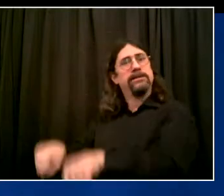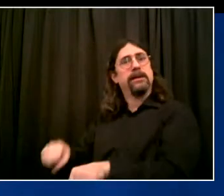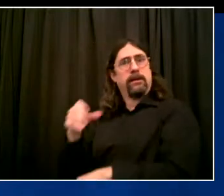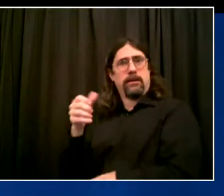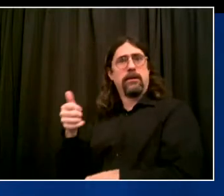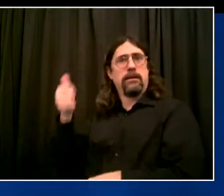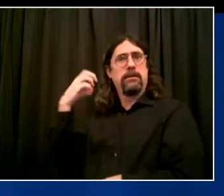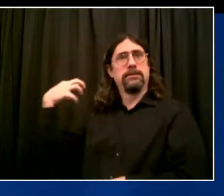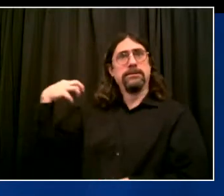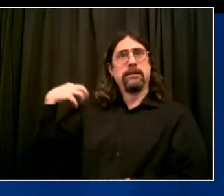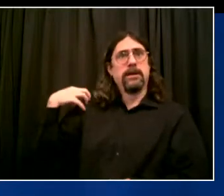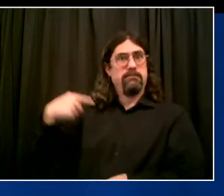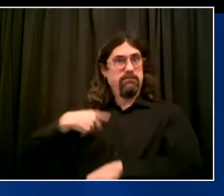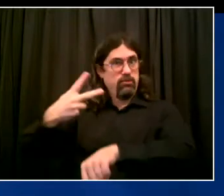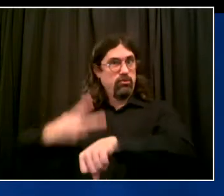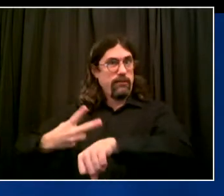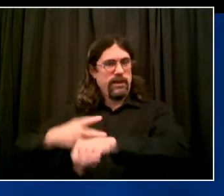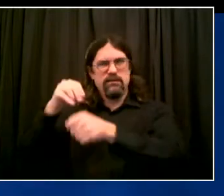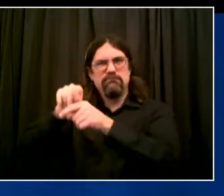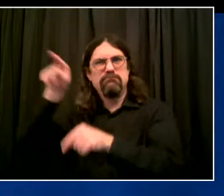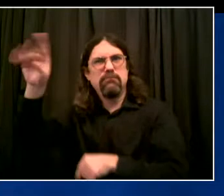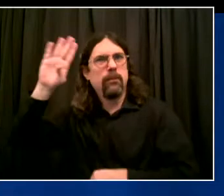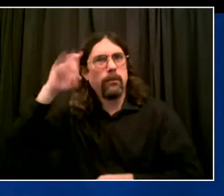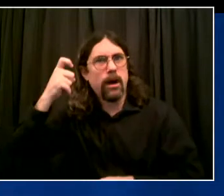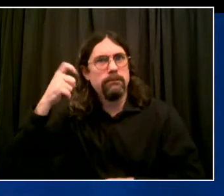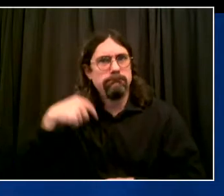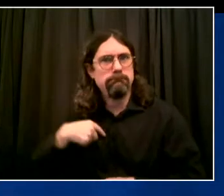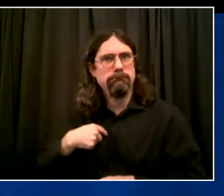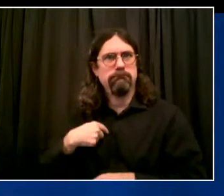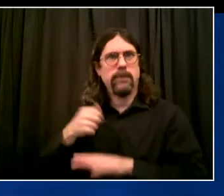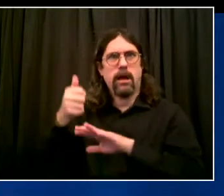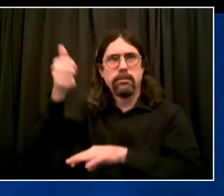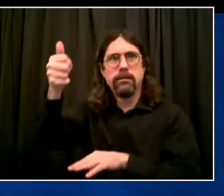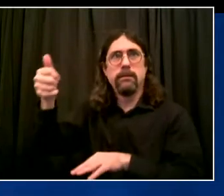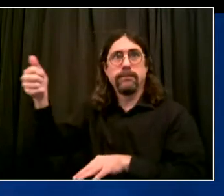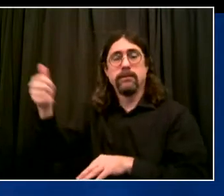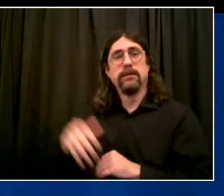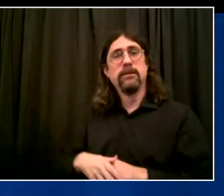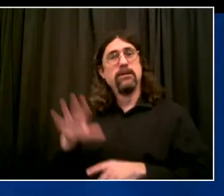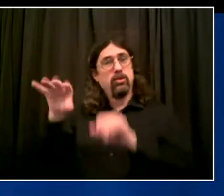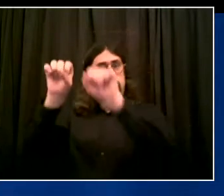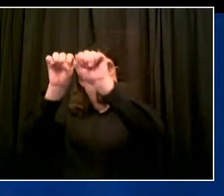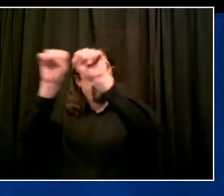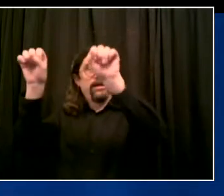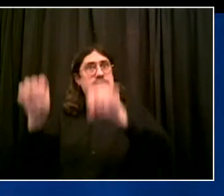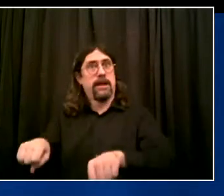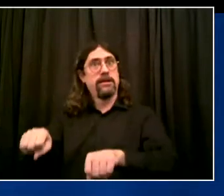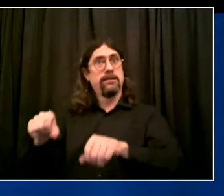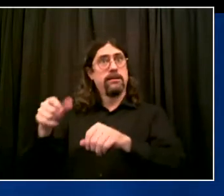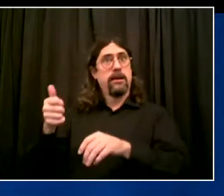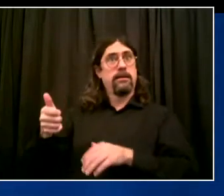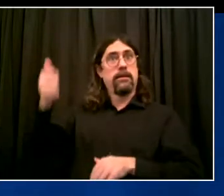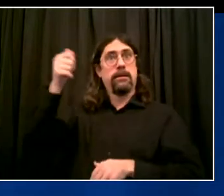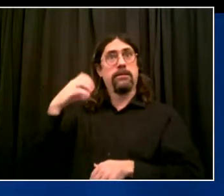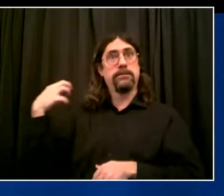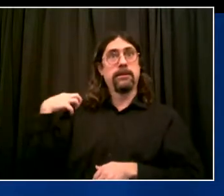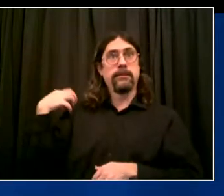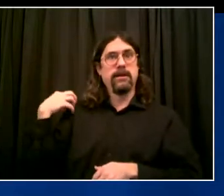PRIVILEGE TO SERVE TWICE IN TWO DIFFERENT PRECINCTS IN THE BRONX AS A PRECINCT COMMANDER. IN MANY WAYS YOU ARE LIKE A